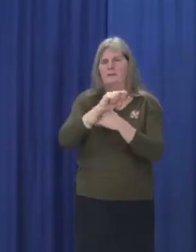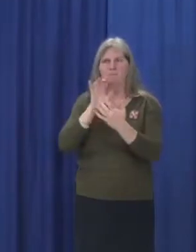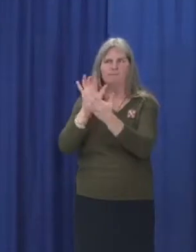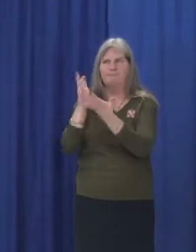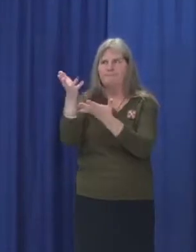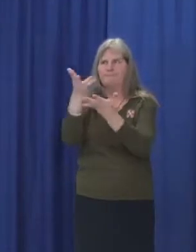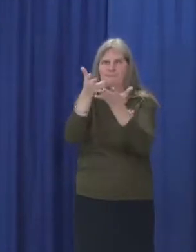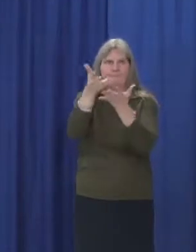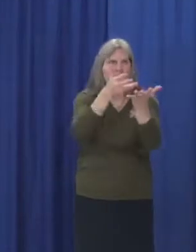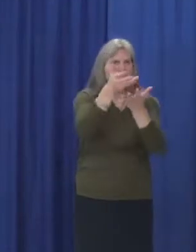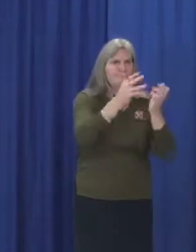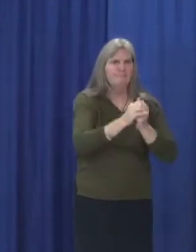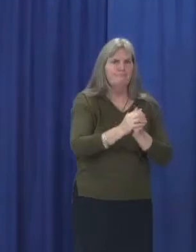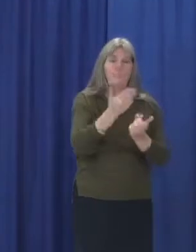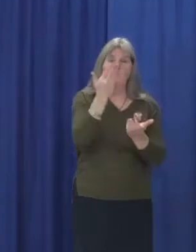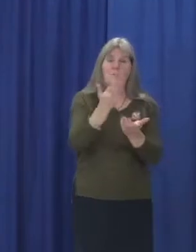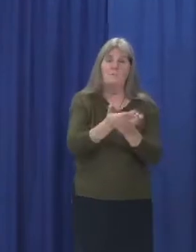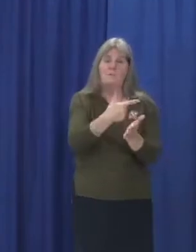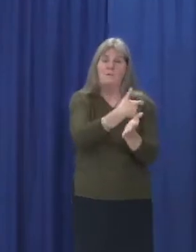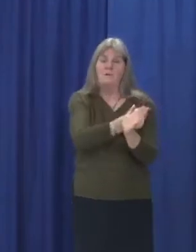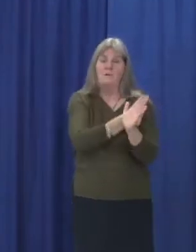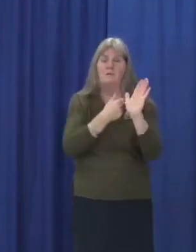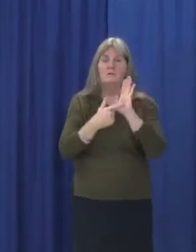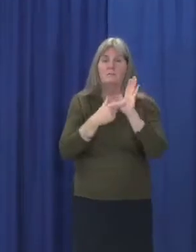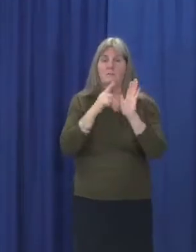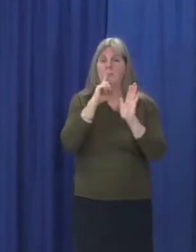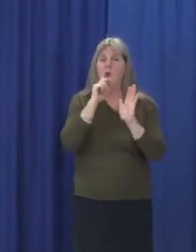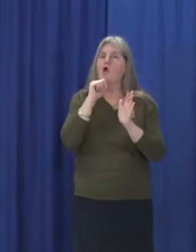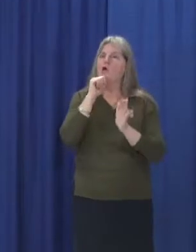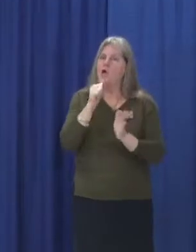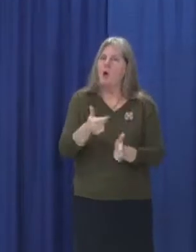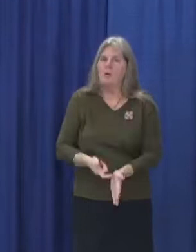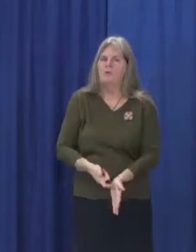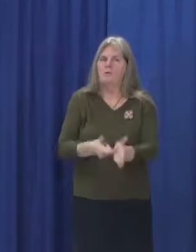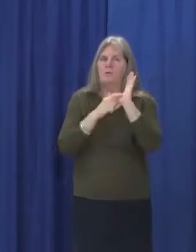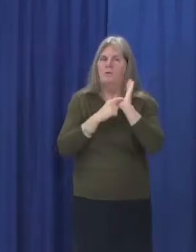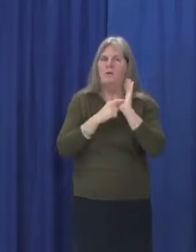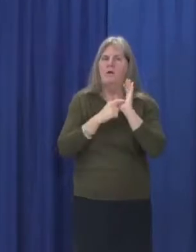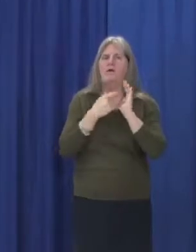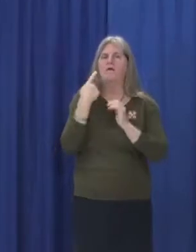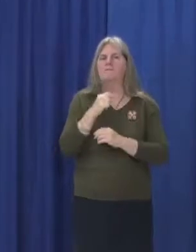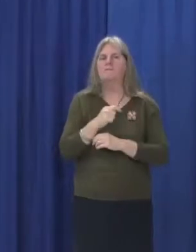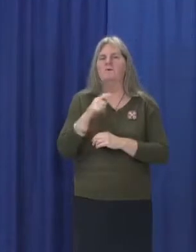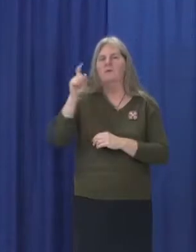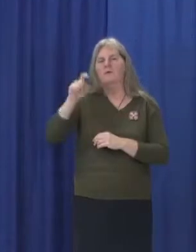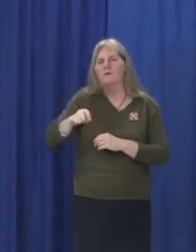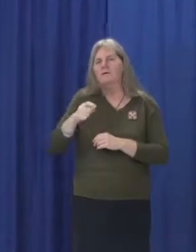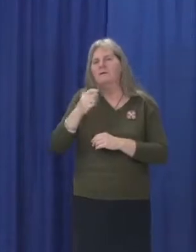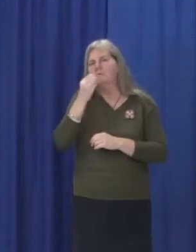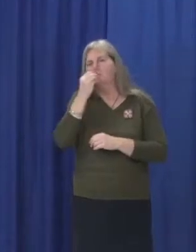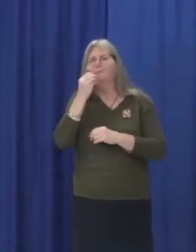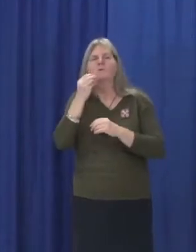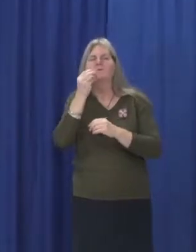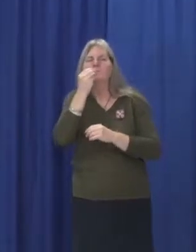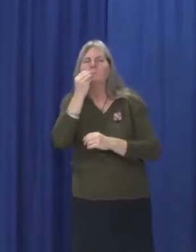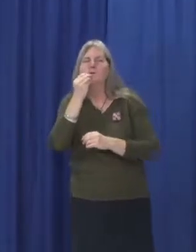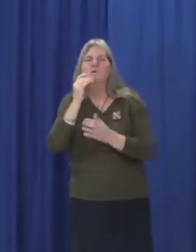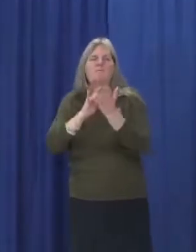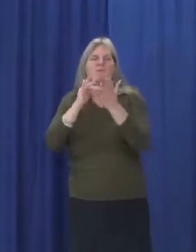week. Proof of vaccination will not be required to access essential services like grocery stores